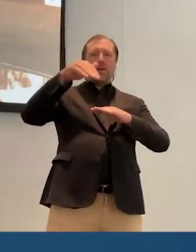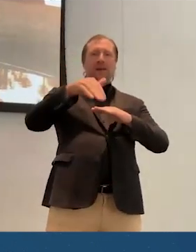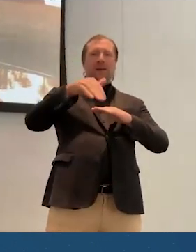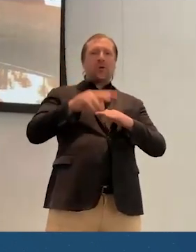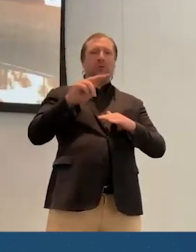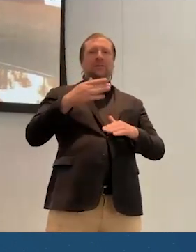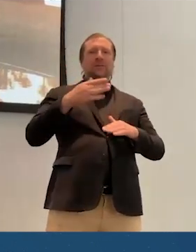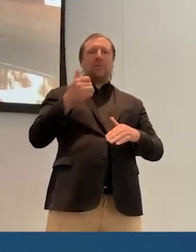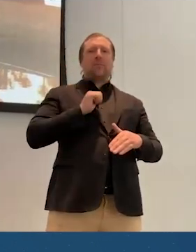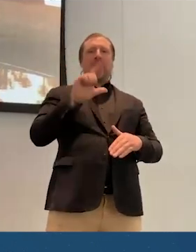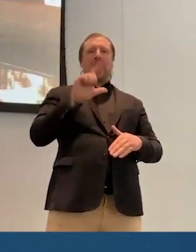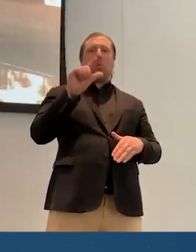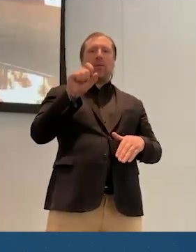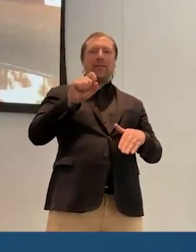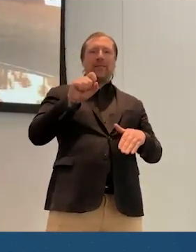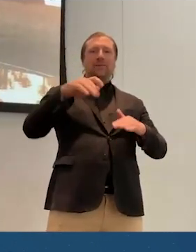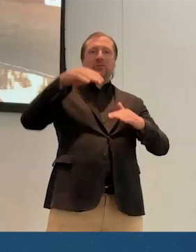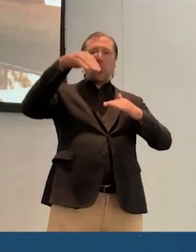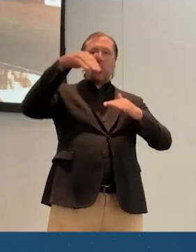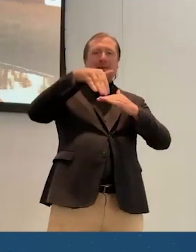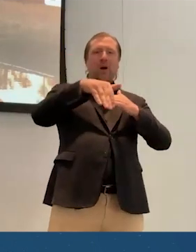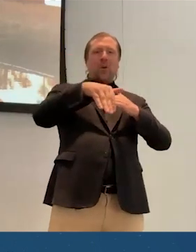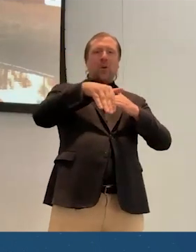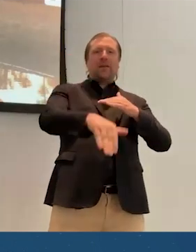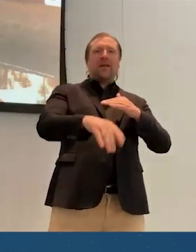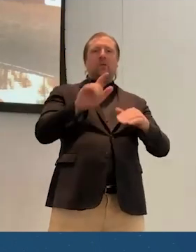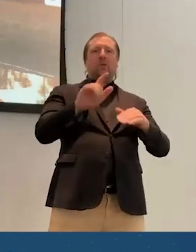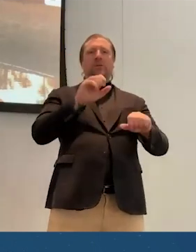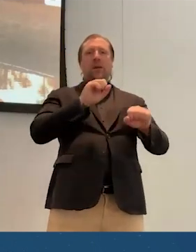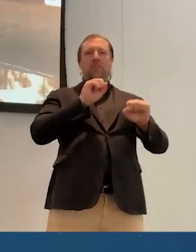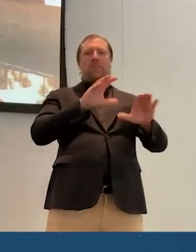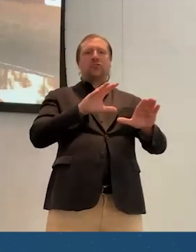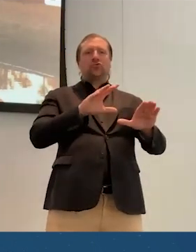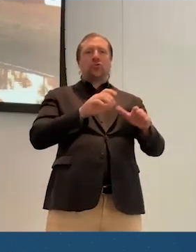in VR, confirmed the significance